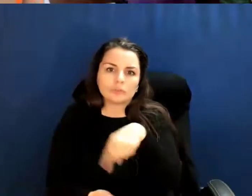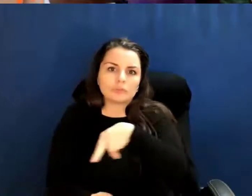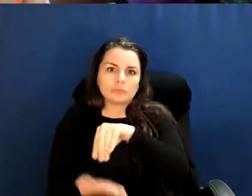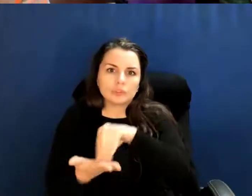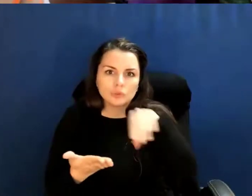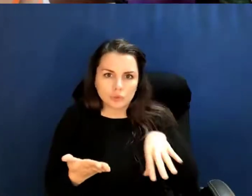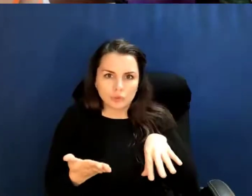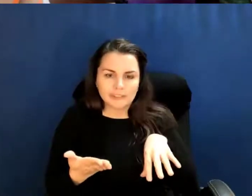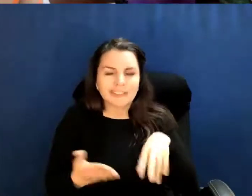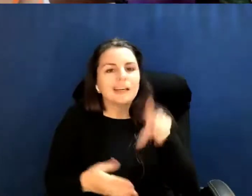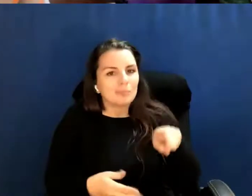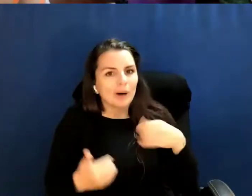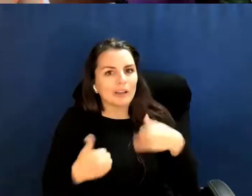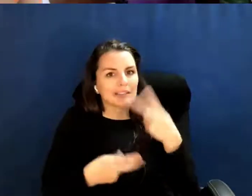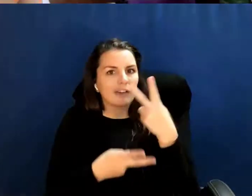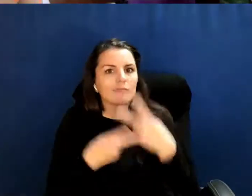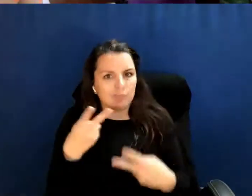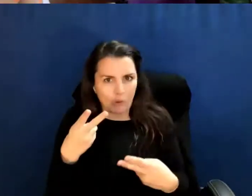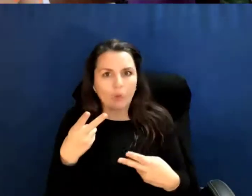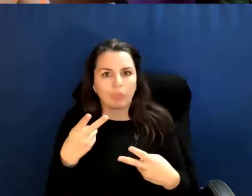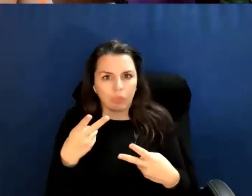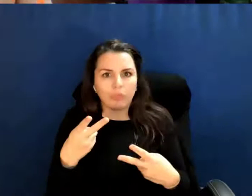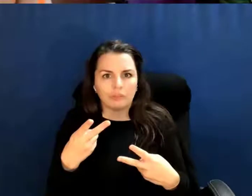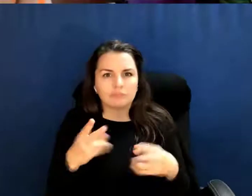in this 12-page research strategy.